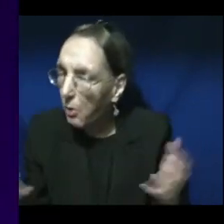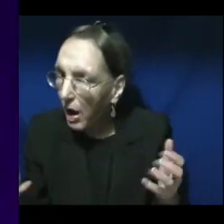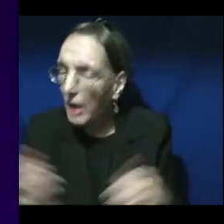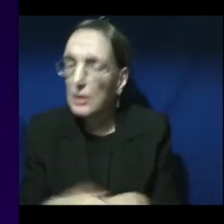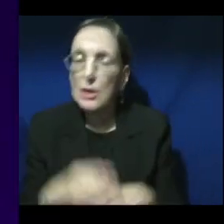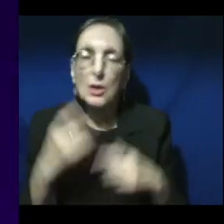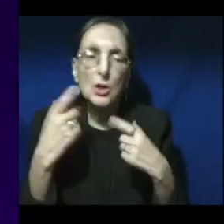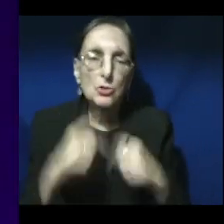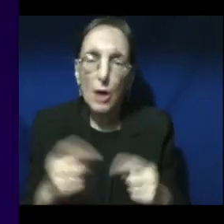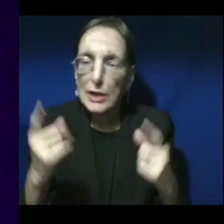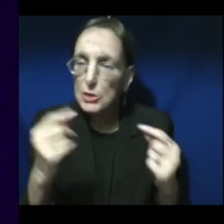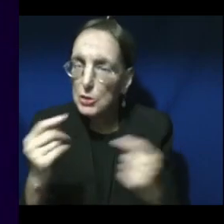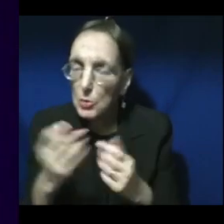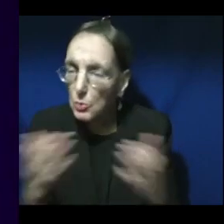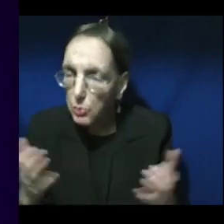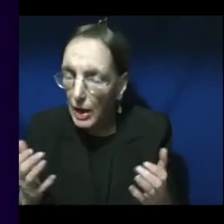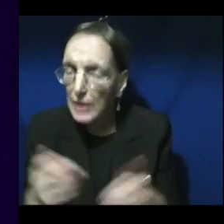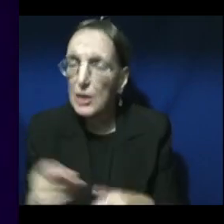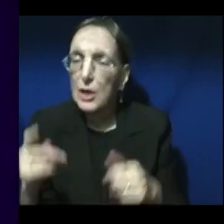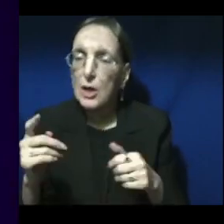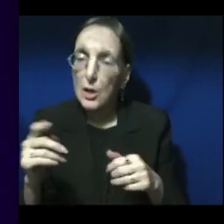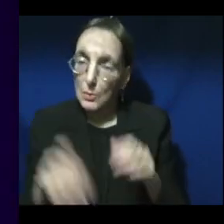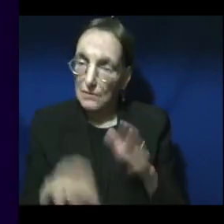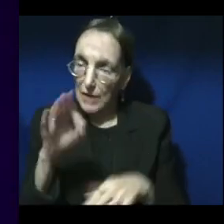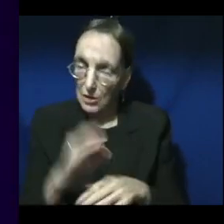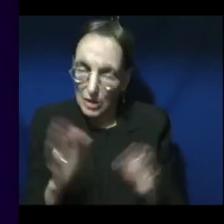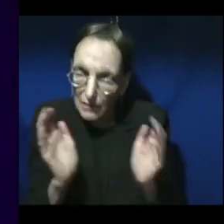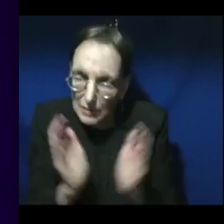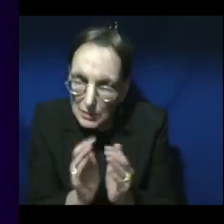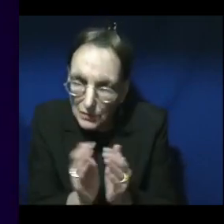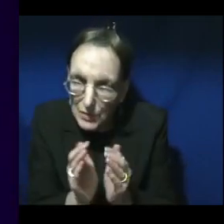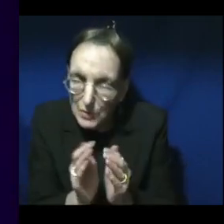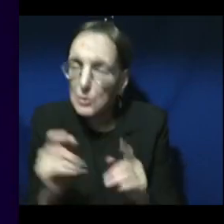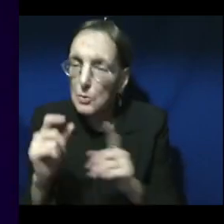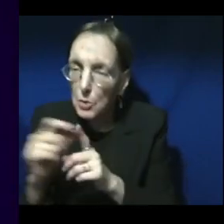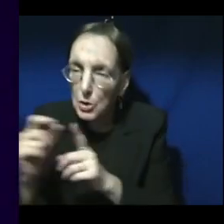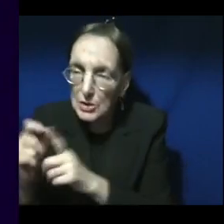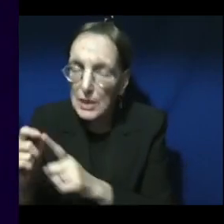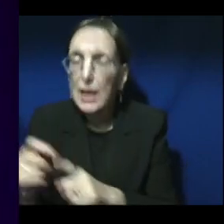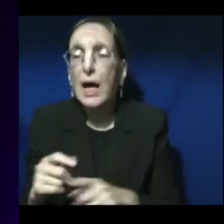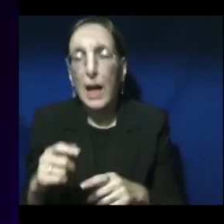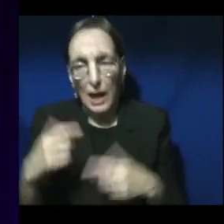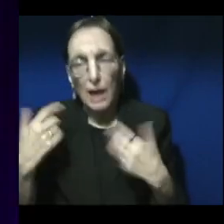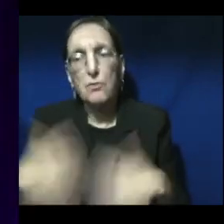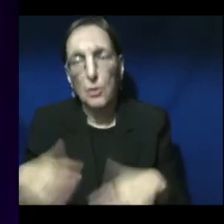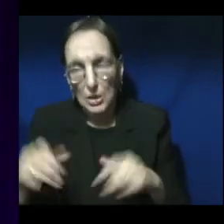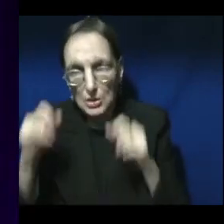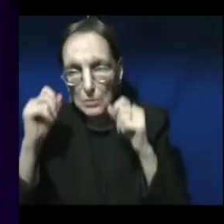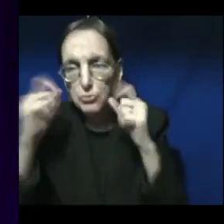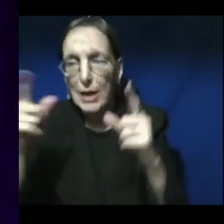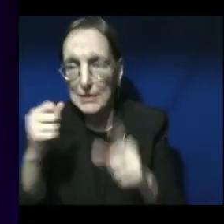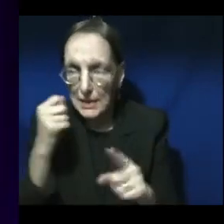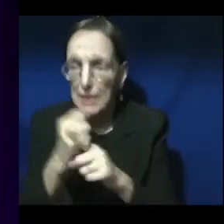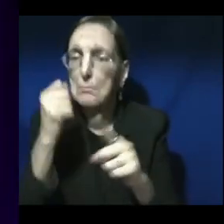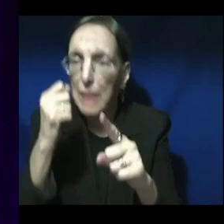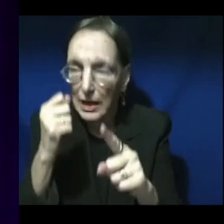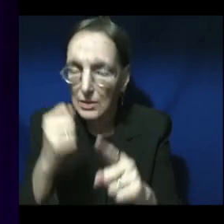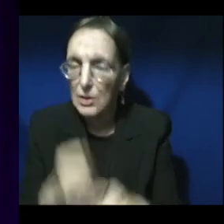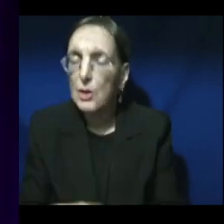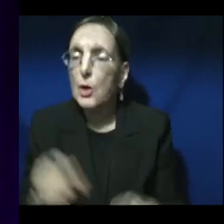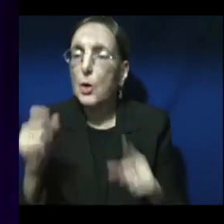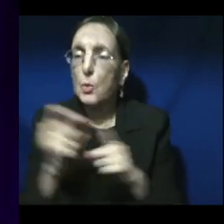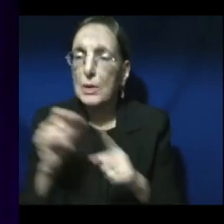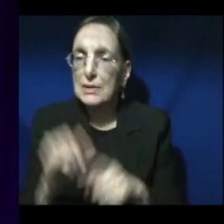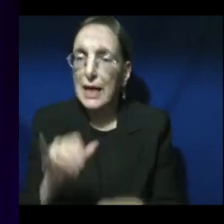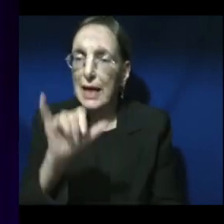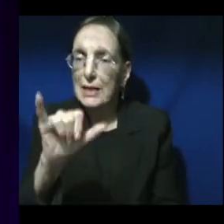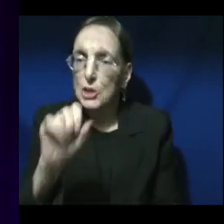class of words had a surprisingly big impact. And that was words like you. You, you’ll, your.